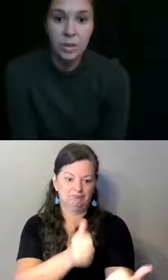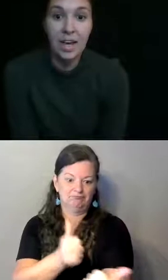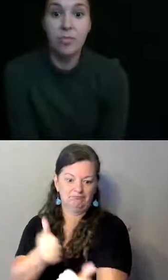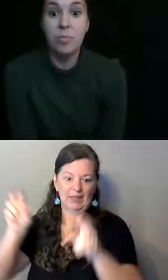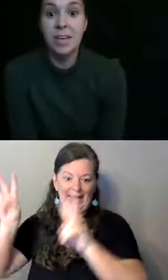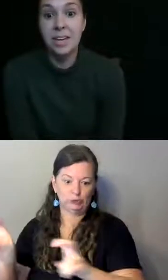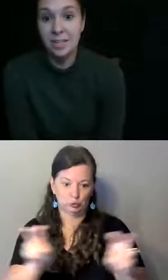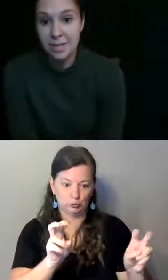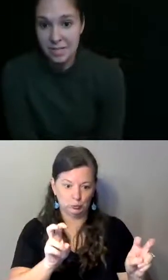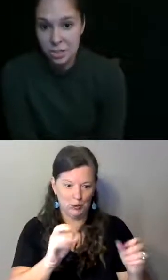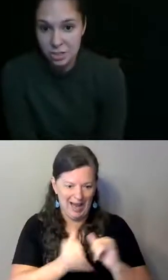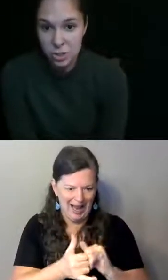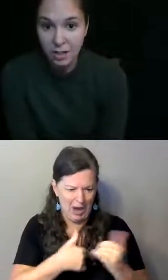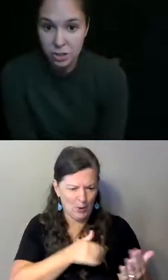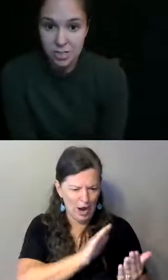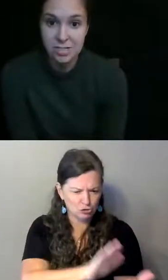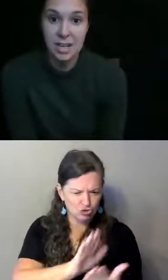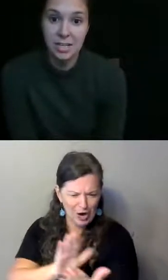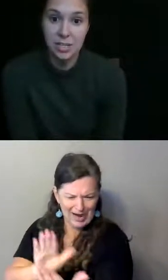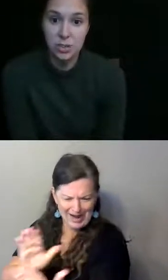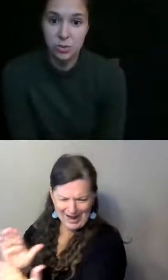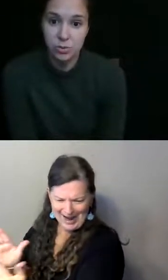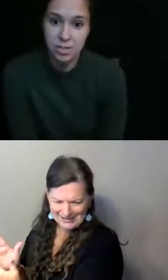We have many, many challenges and issues,